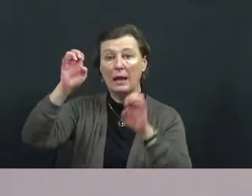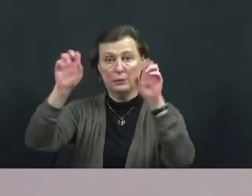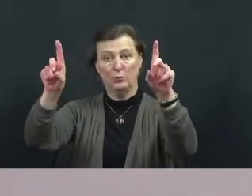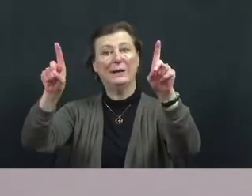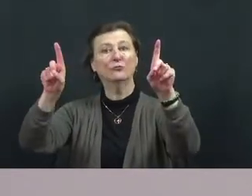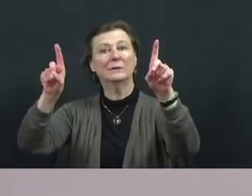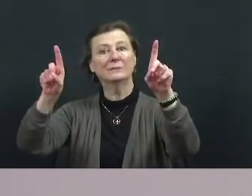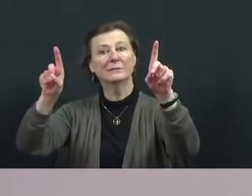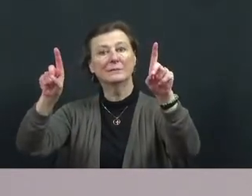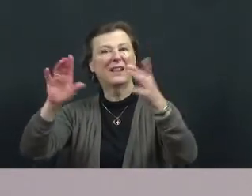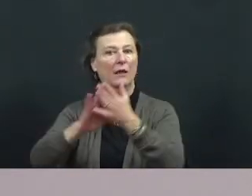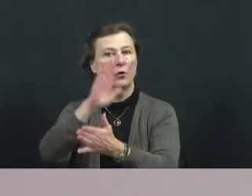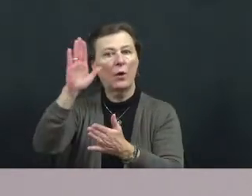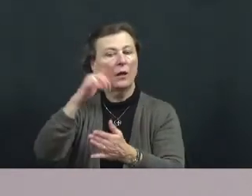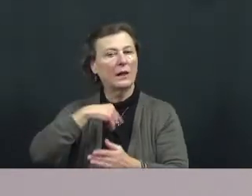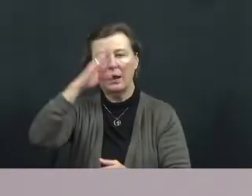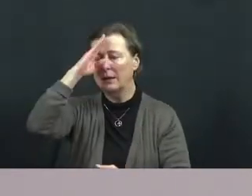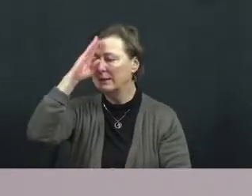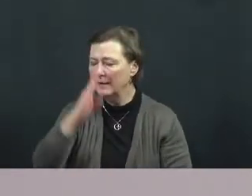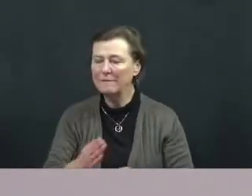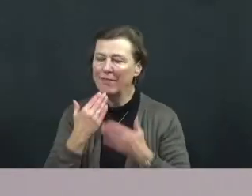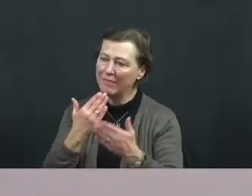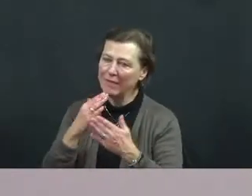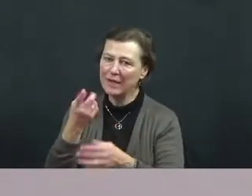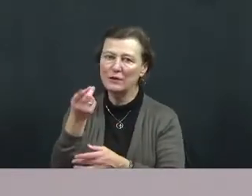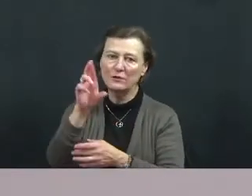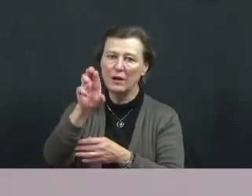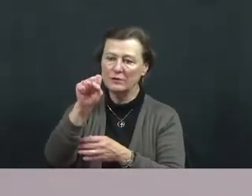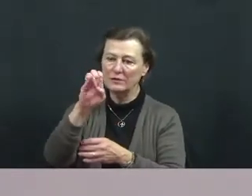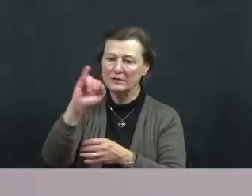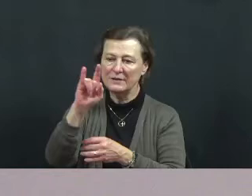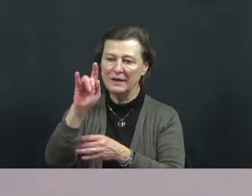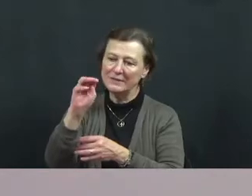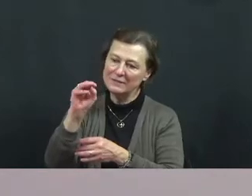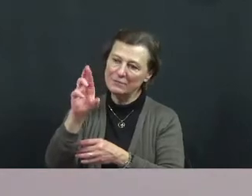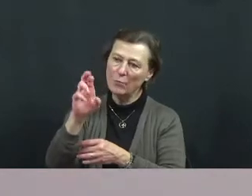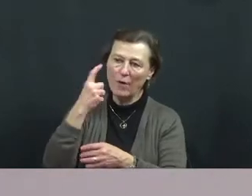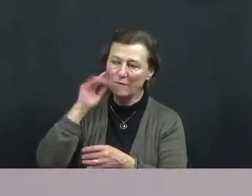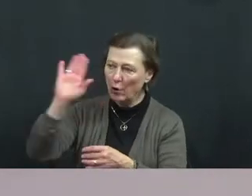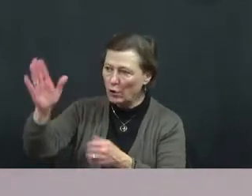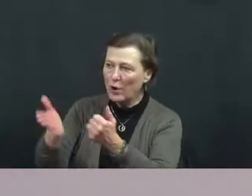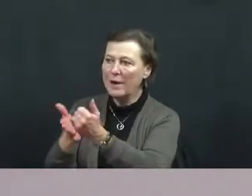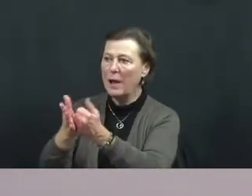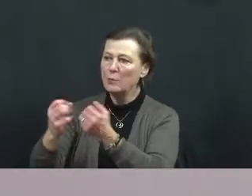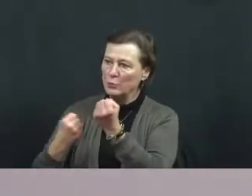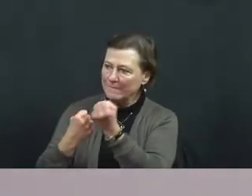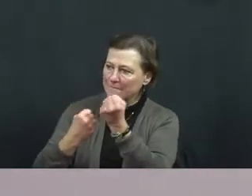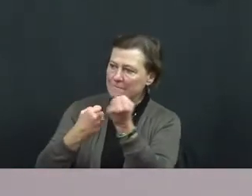I never thanked Dr. Sizemore for her help in affirming me and steering me in the right direction.